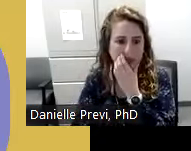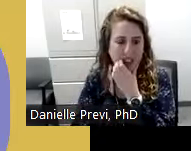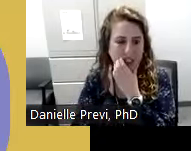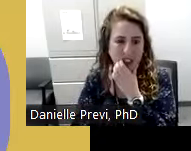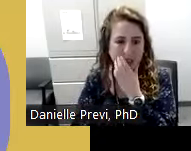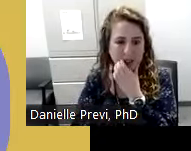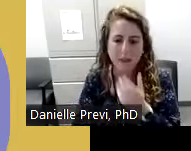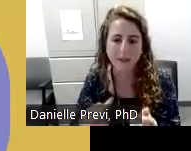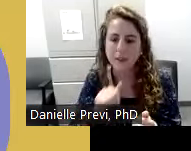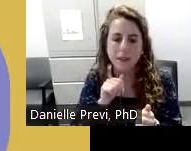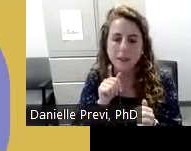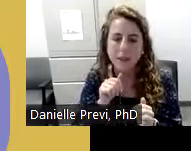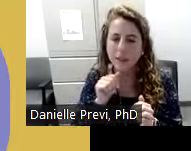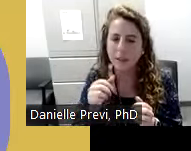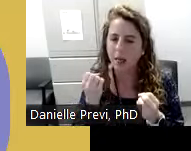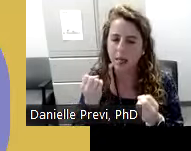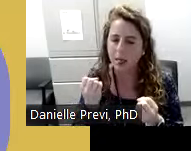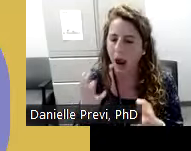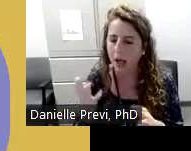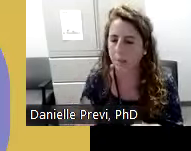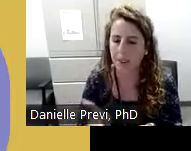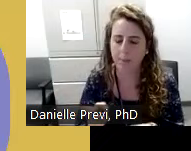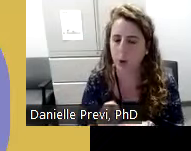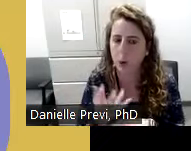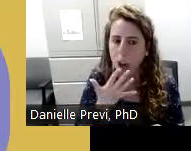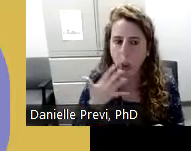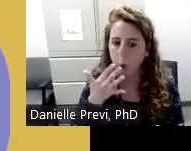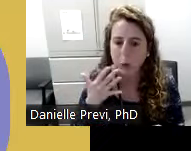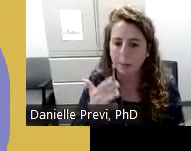represent the difference between that ‘M’ and that ‘P’ with Matt and Pat. Not a lot